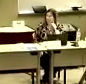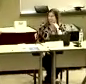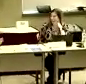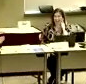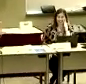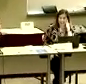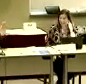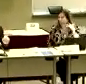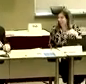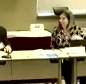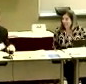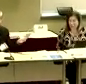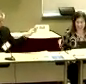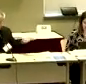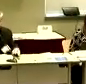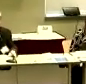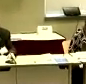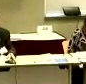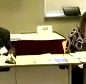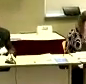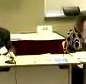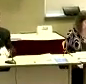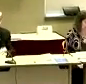but if not, that's what's happening. It's not you, it's us. Yeah.